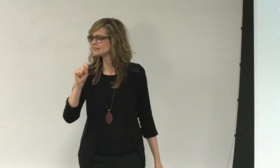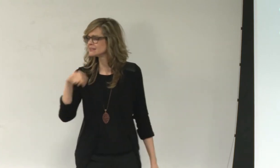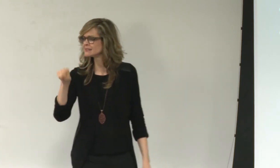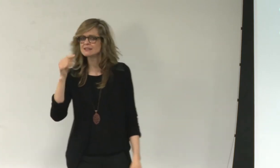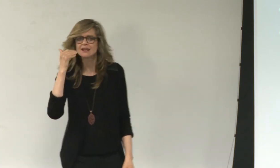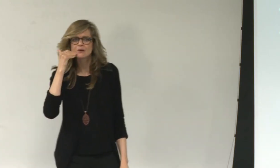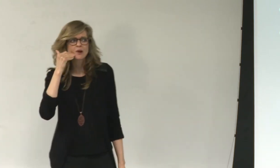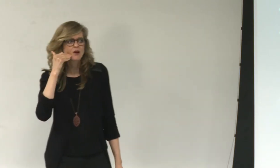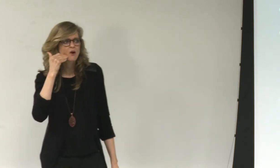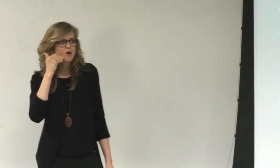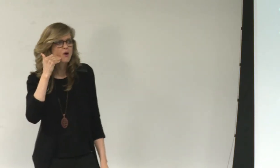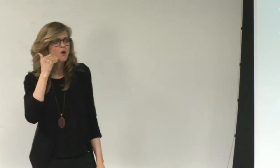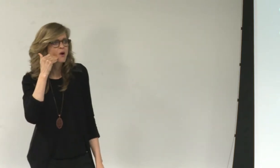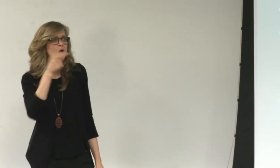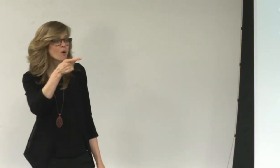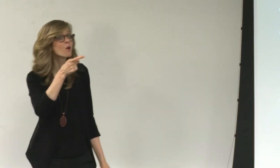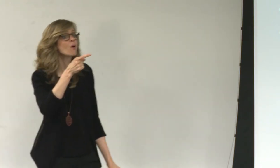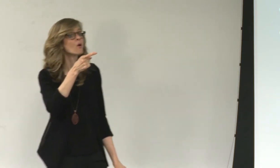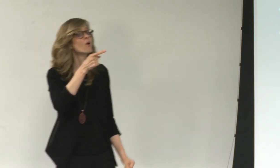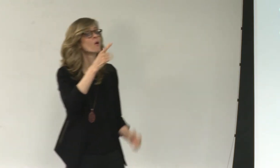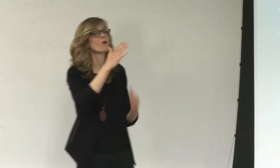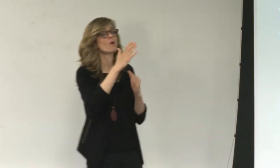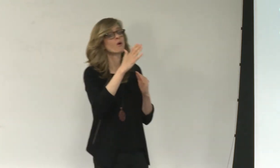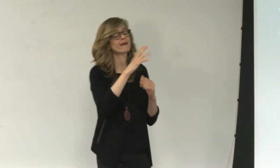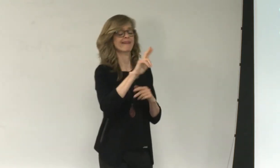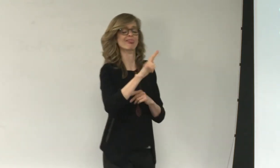ARE ANY OF YOU AWARE OF PNAS?